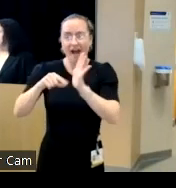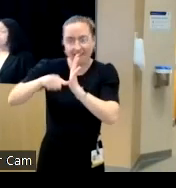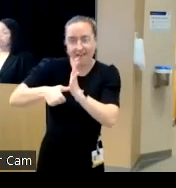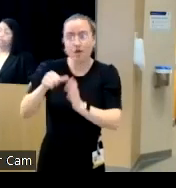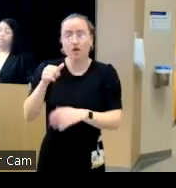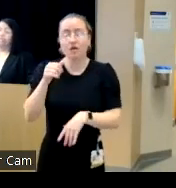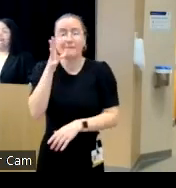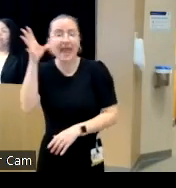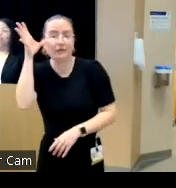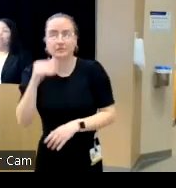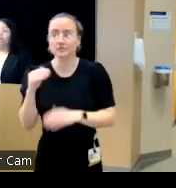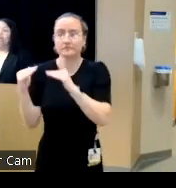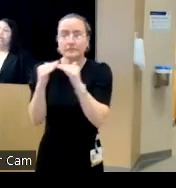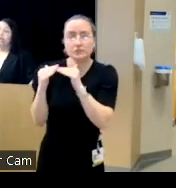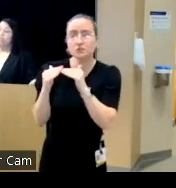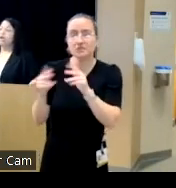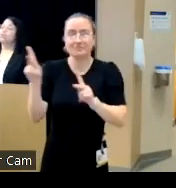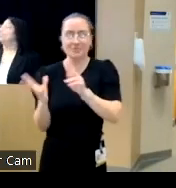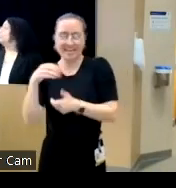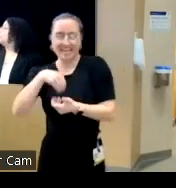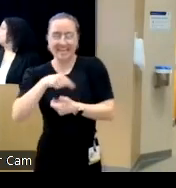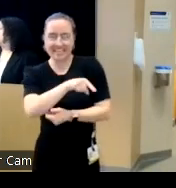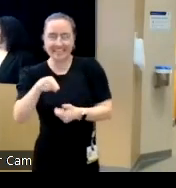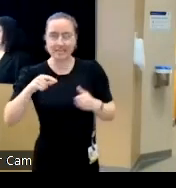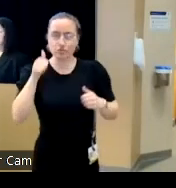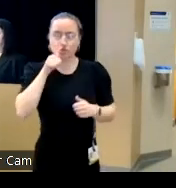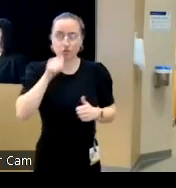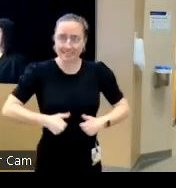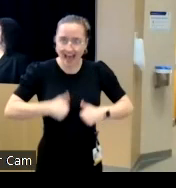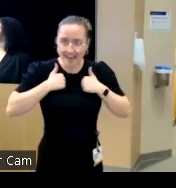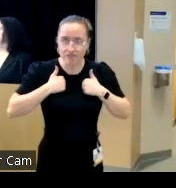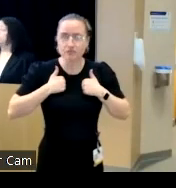factors in girls Lives who are involved with the youth punishment system and I'll explain